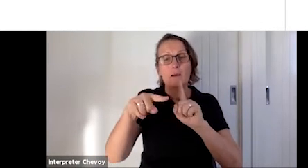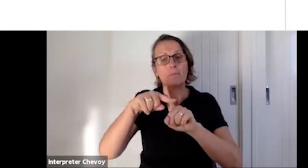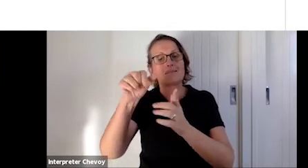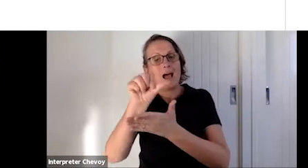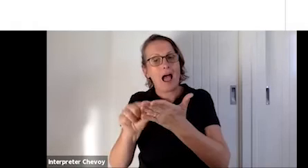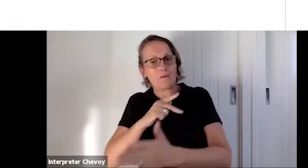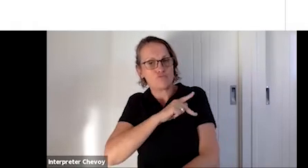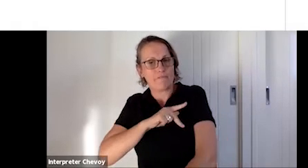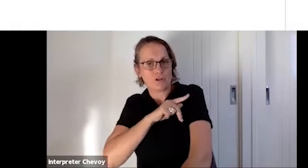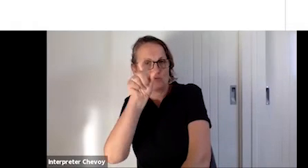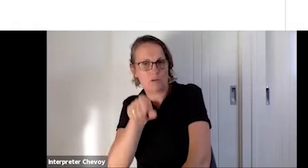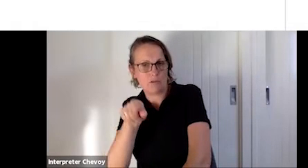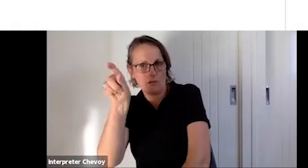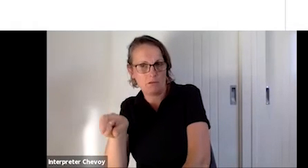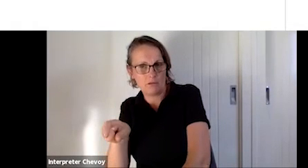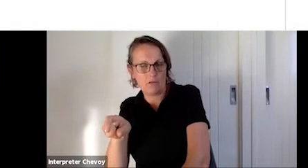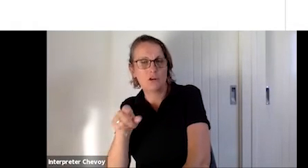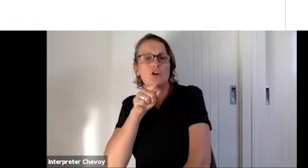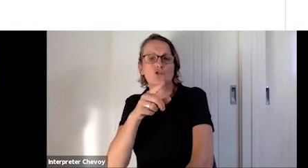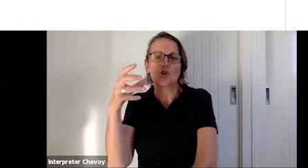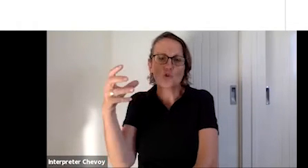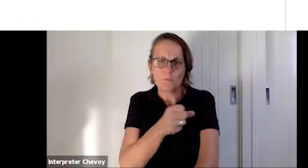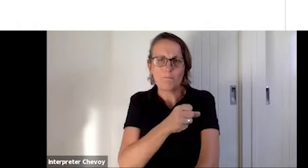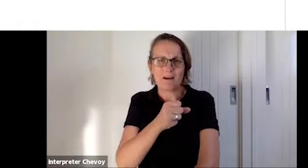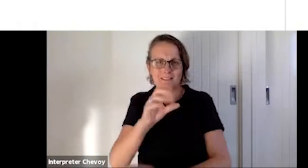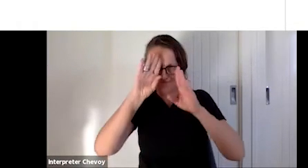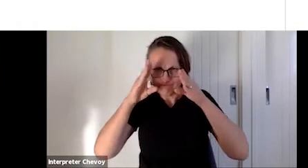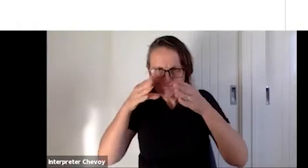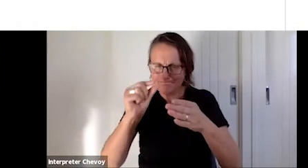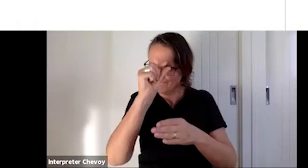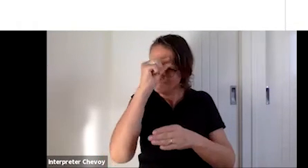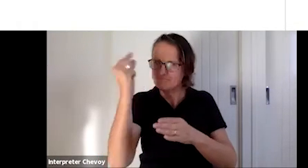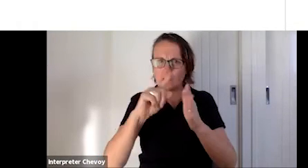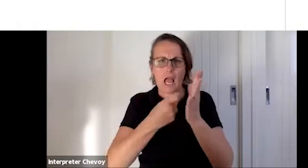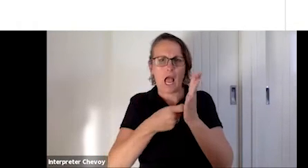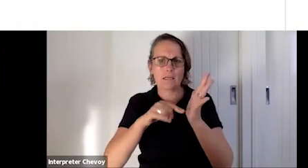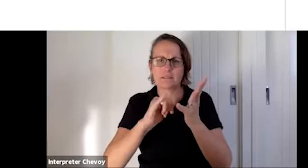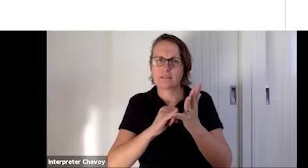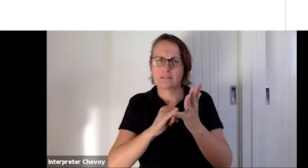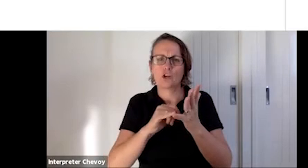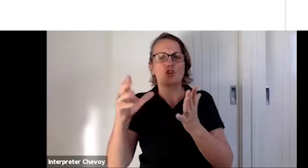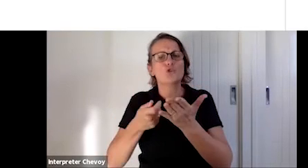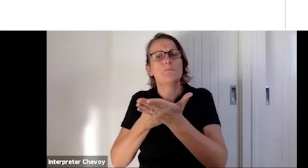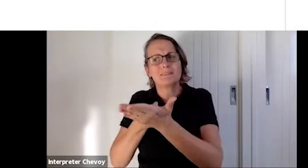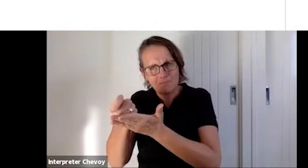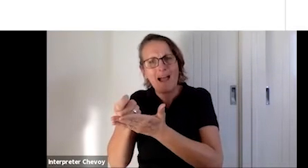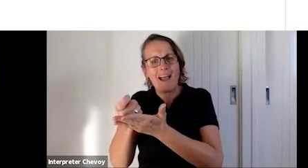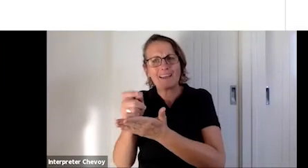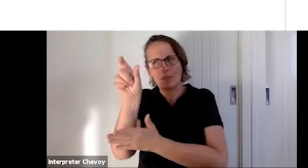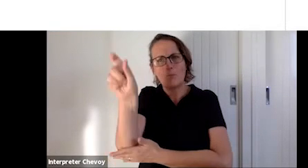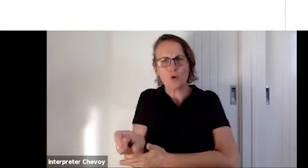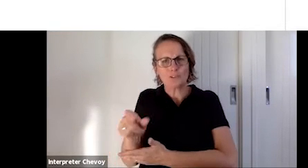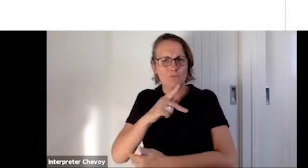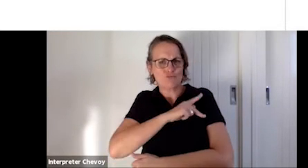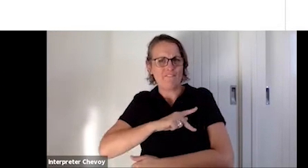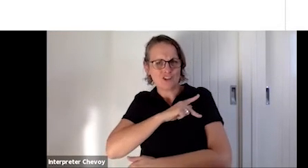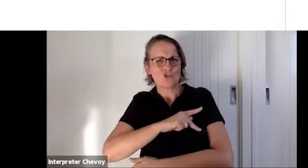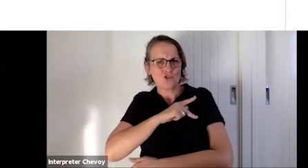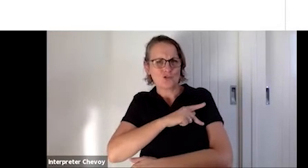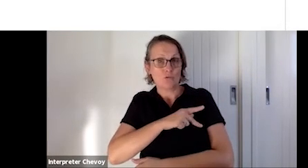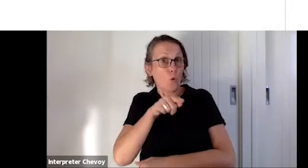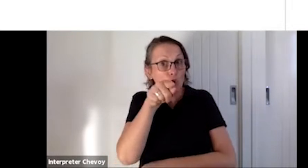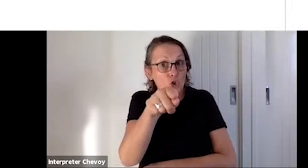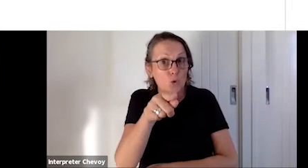You must have the appropriate rate.